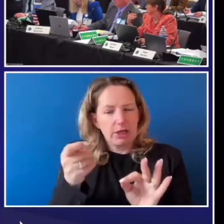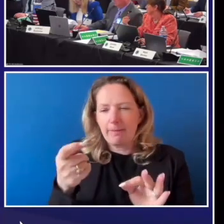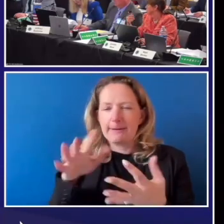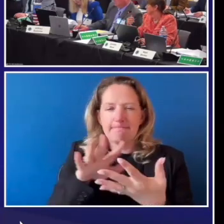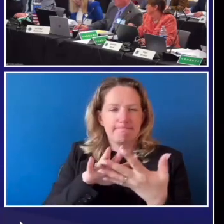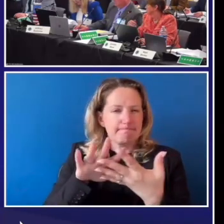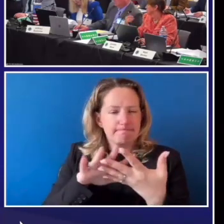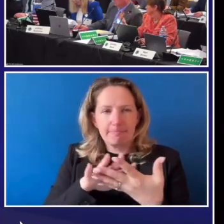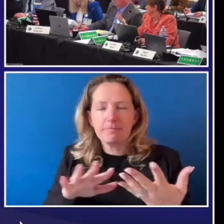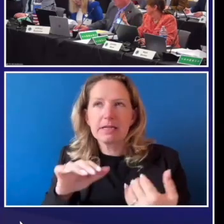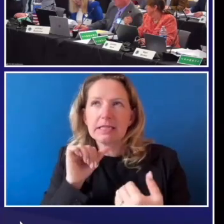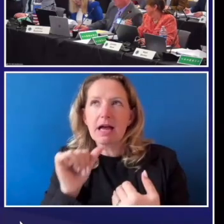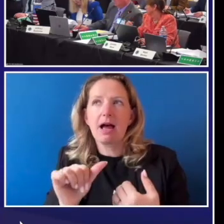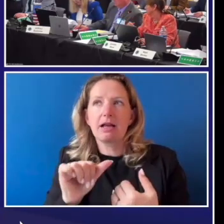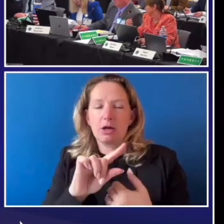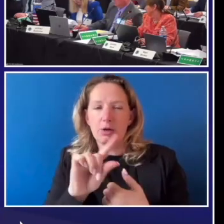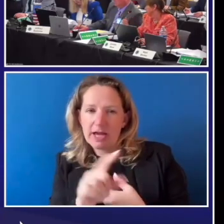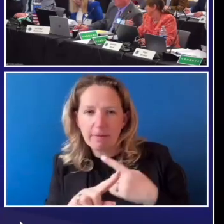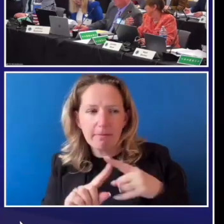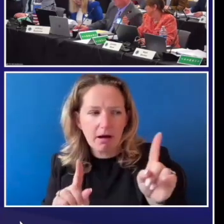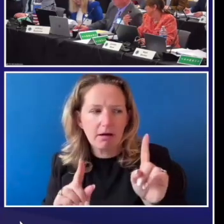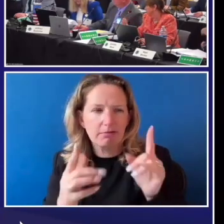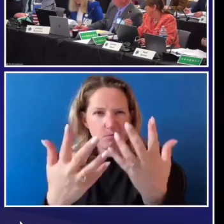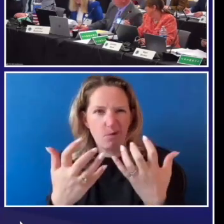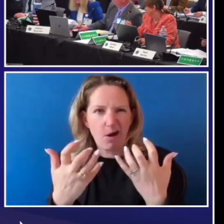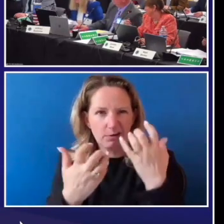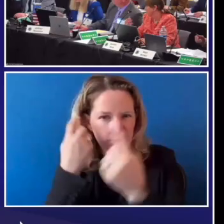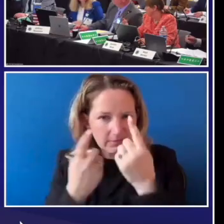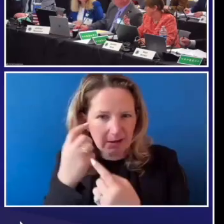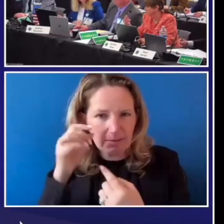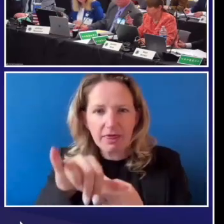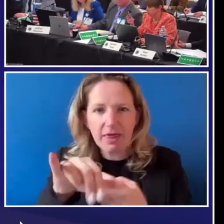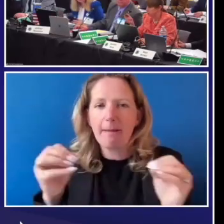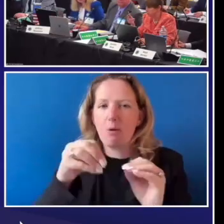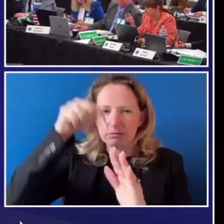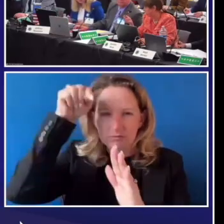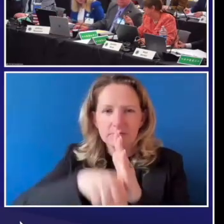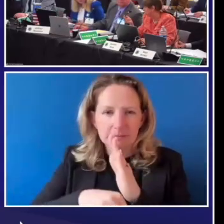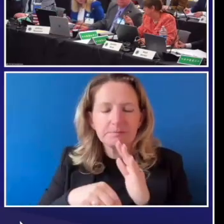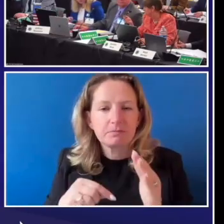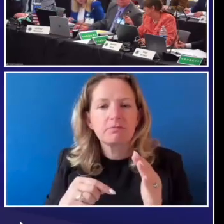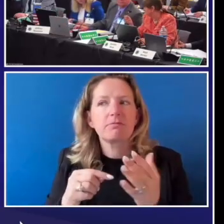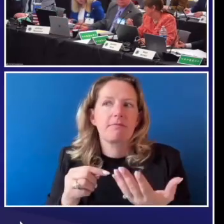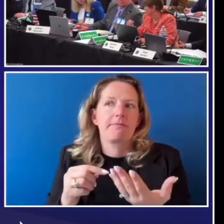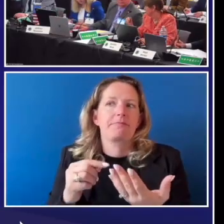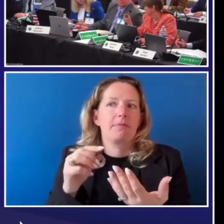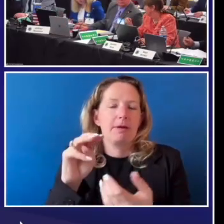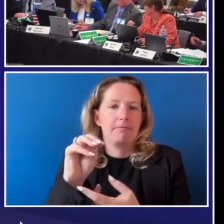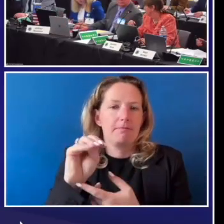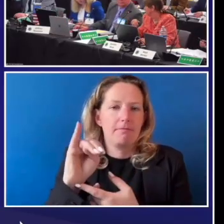It's more of a just a, hey, I would love to think about that more and along lines of Michael. Maybe it's in the same context, provide language.